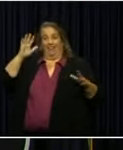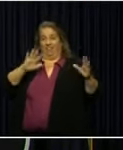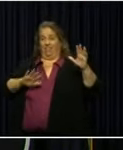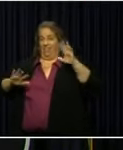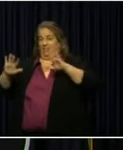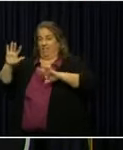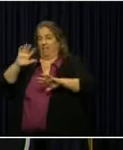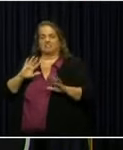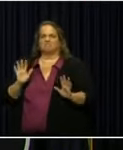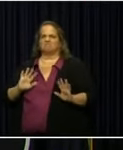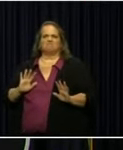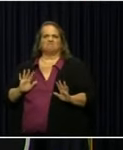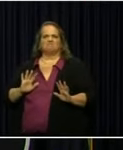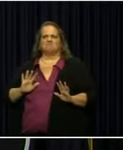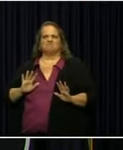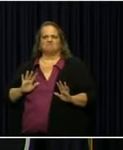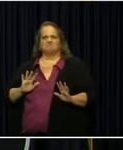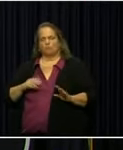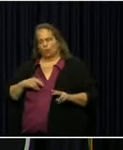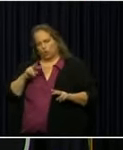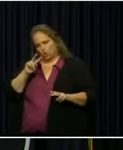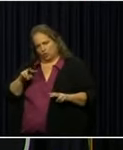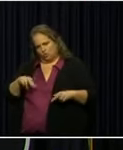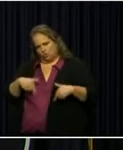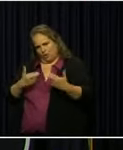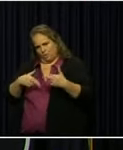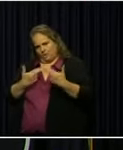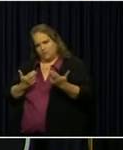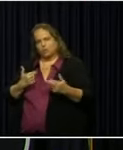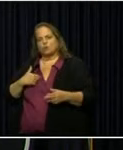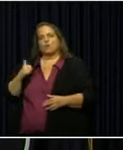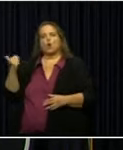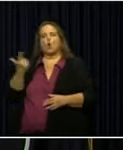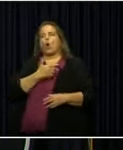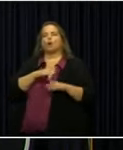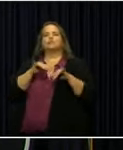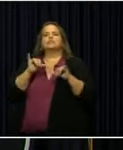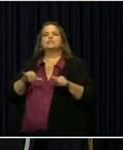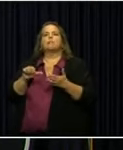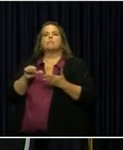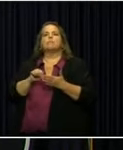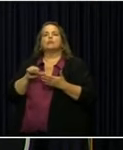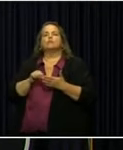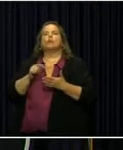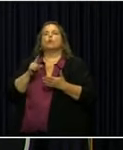TRY TO COME UP WITH SOMETHING AND BENEFIT LIKE EVERY OTHER